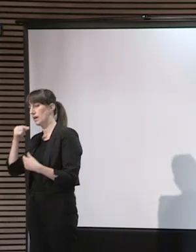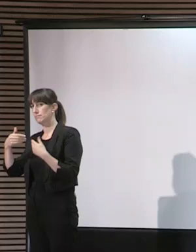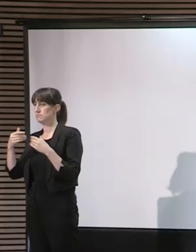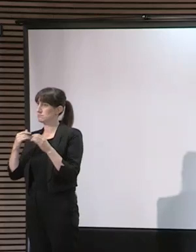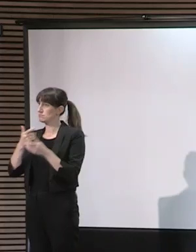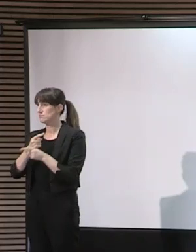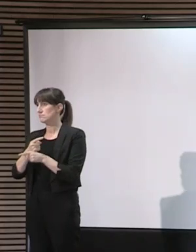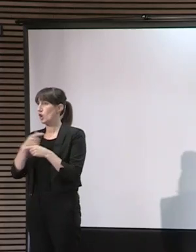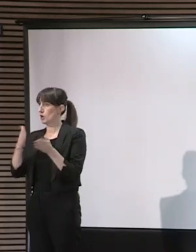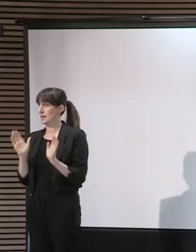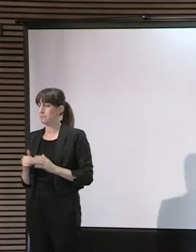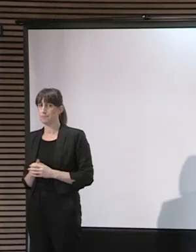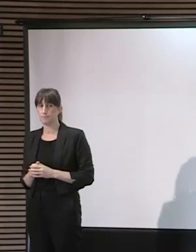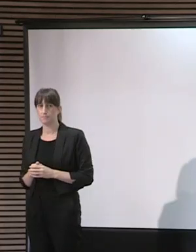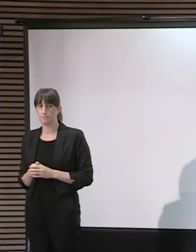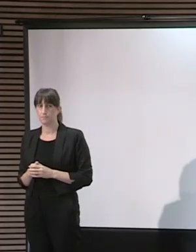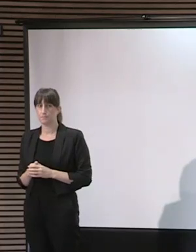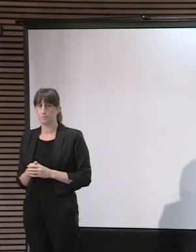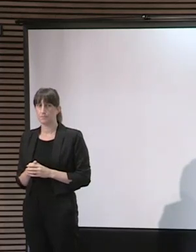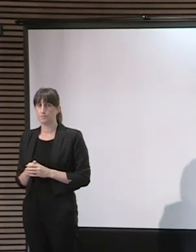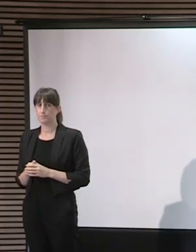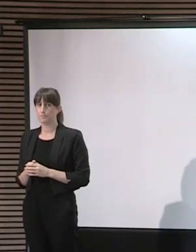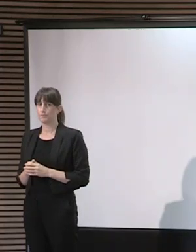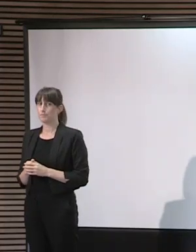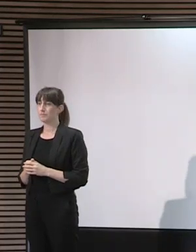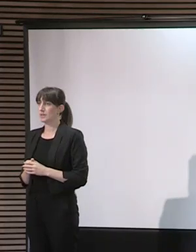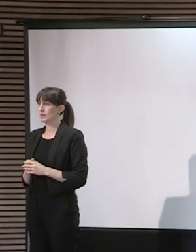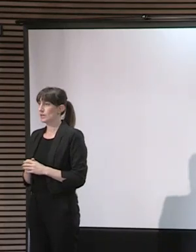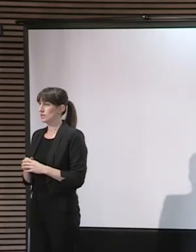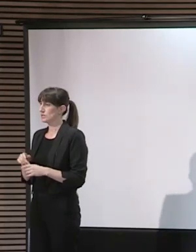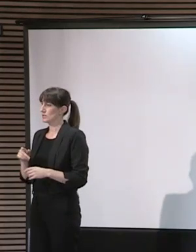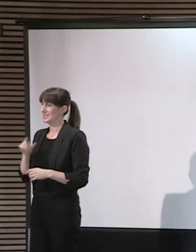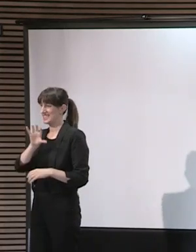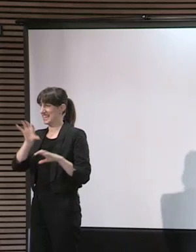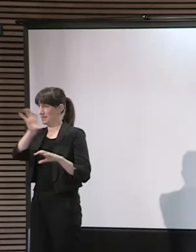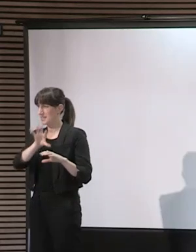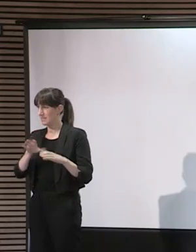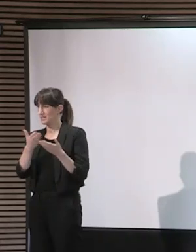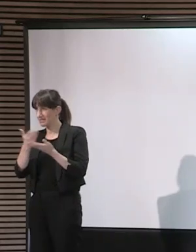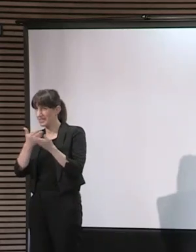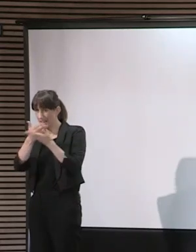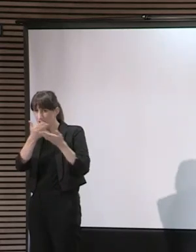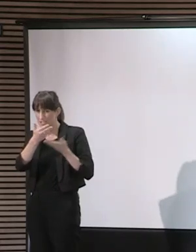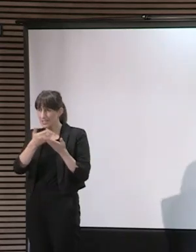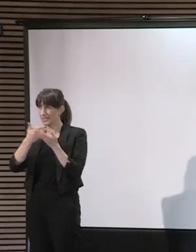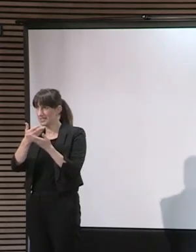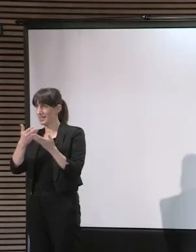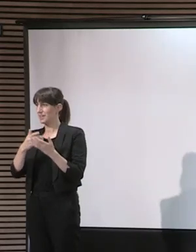discussions between New Zealand and Australia - or New Zealand officials and some state officials - about as Tasman travel on a